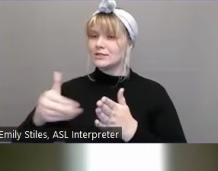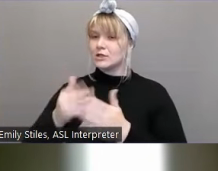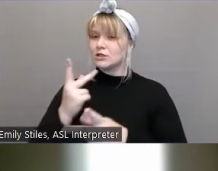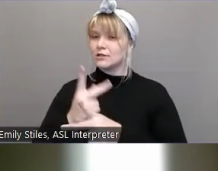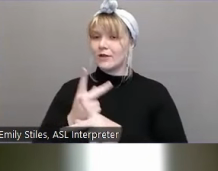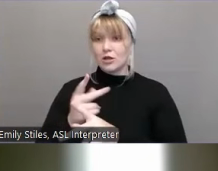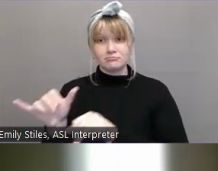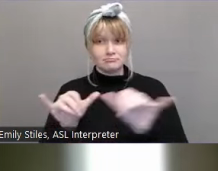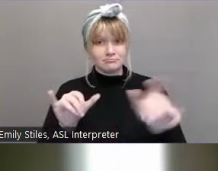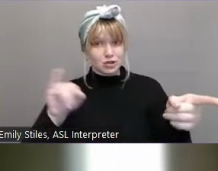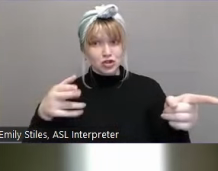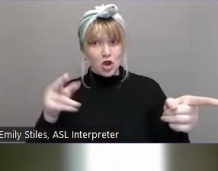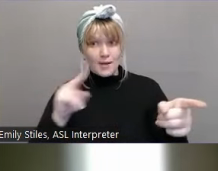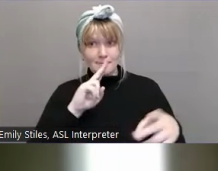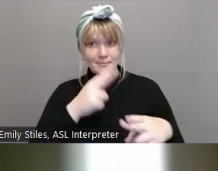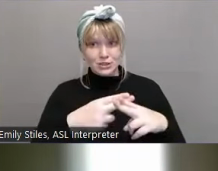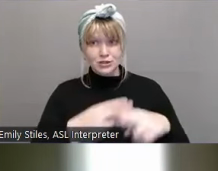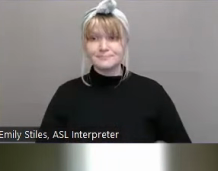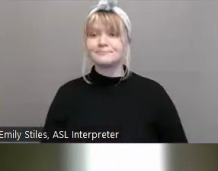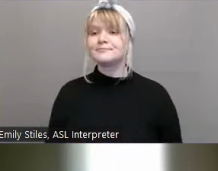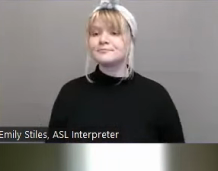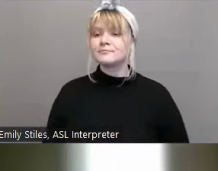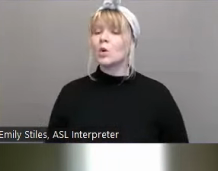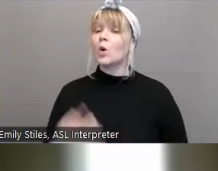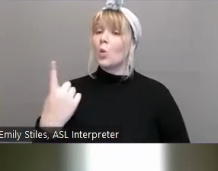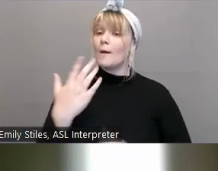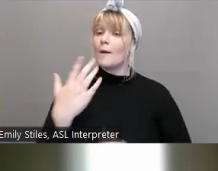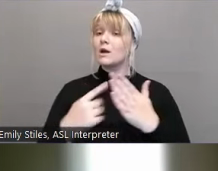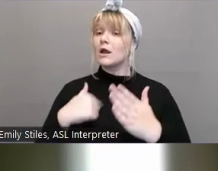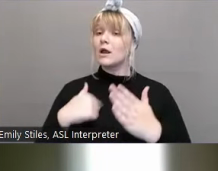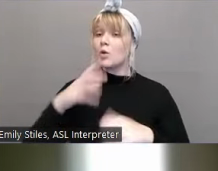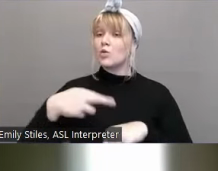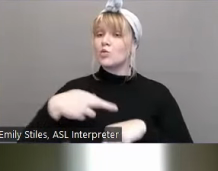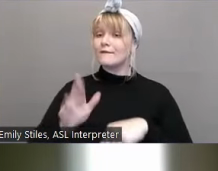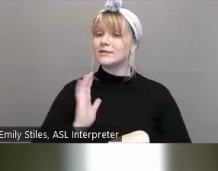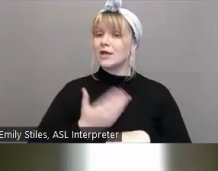The piece of work that I’ll be referencing most today is our role as the CoC collaborative